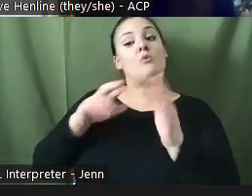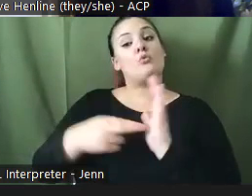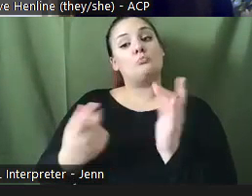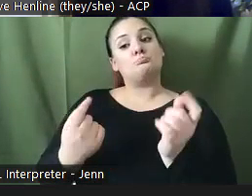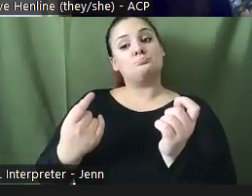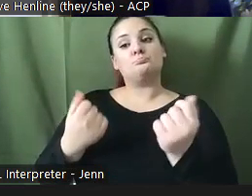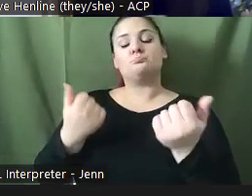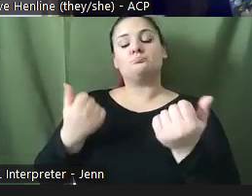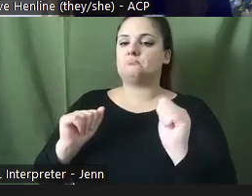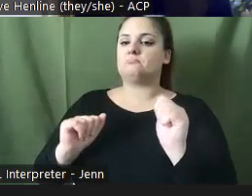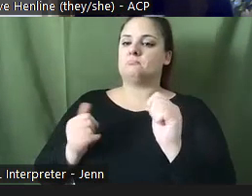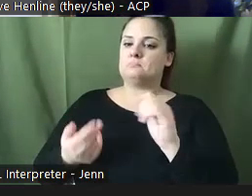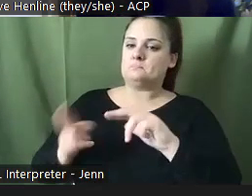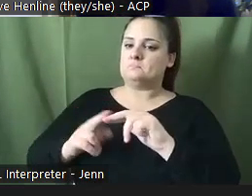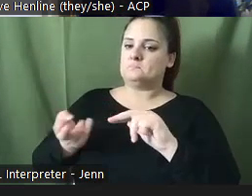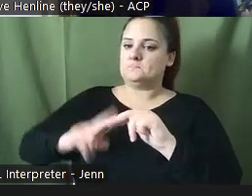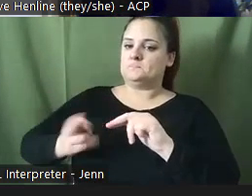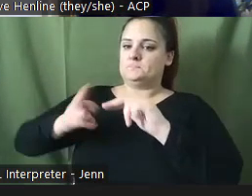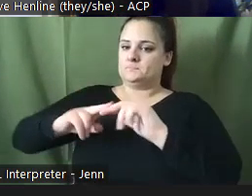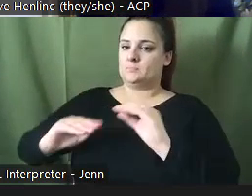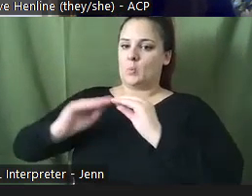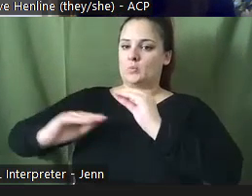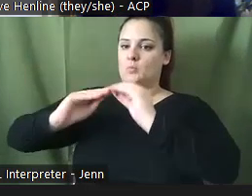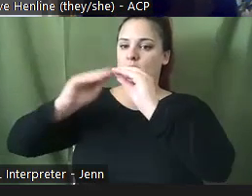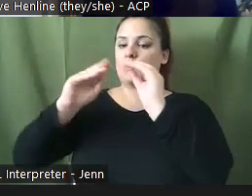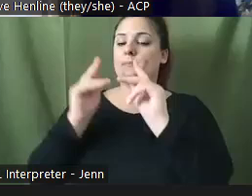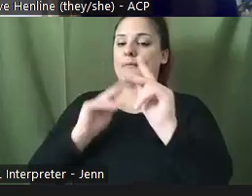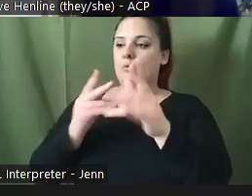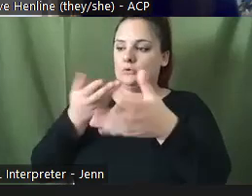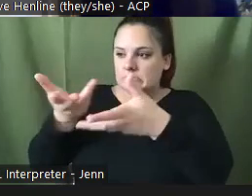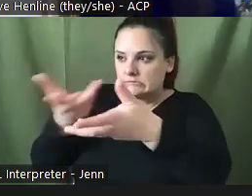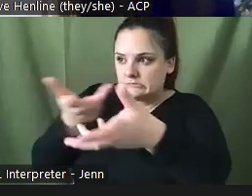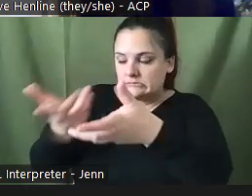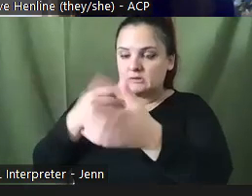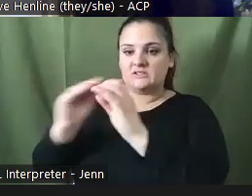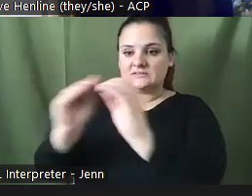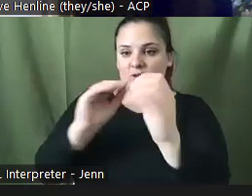and to get application assistants who know the ins and outs of particular counties, to support